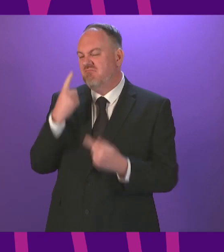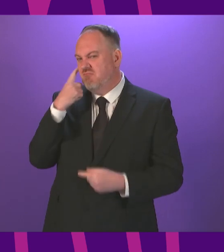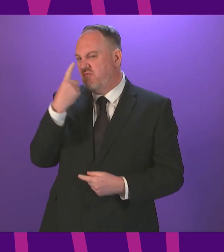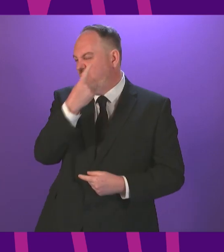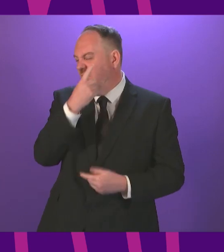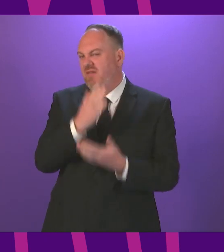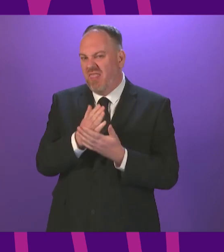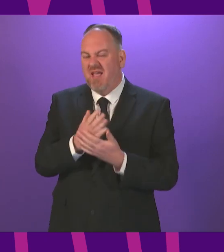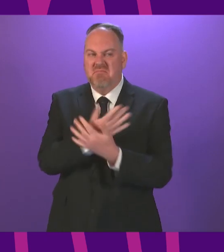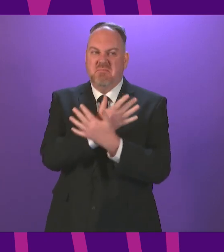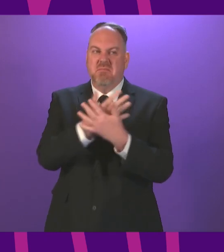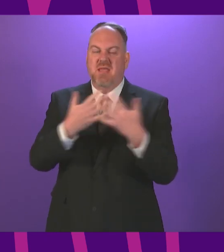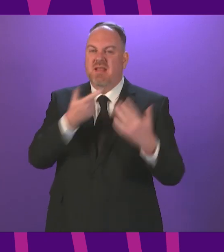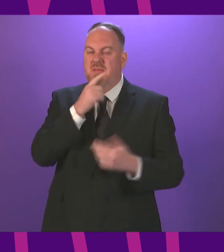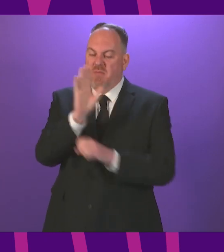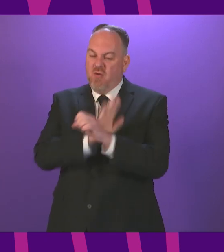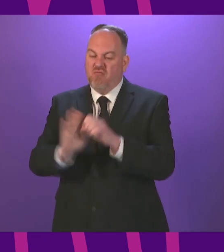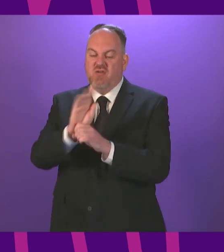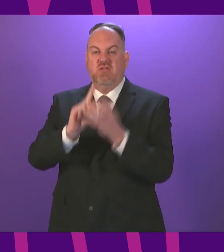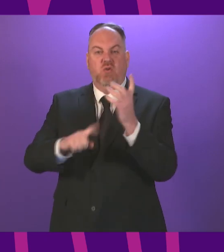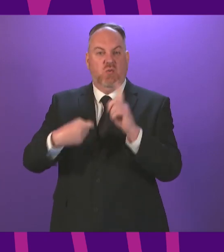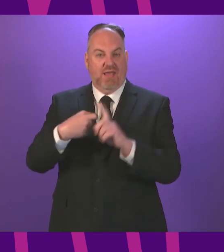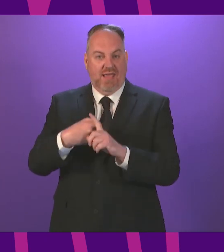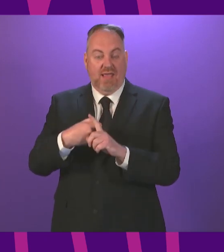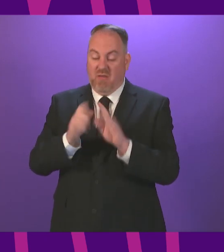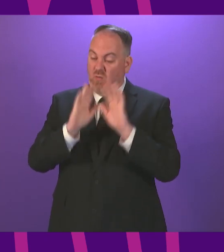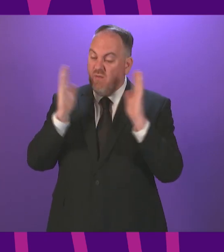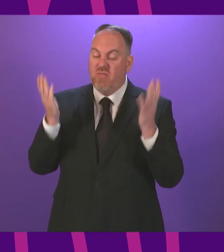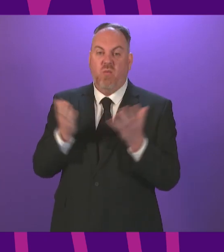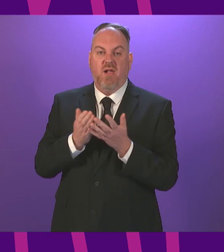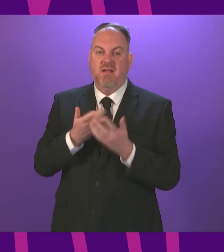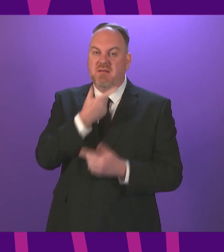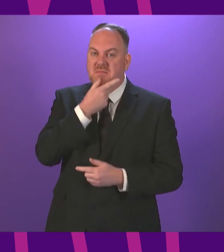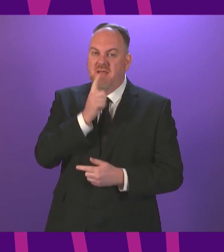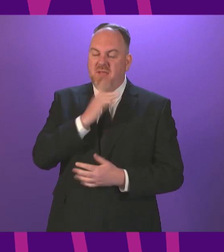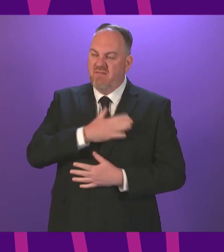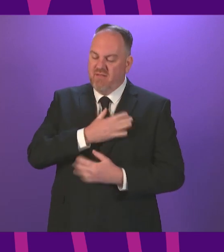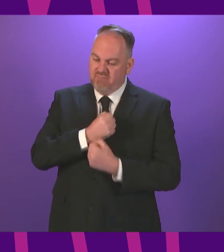across the United Kingdom and, indeed, around the world. On behalf of the people of Scotland,